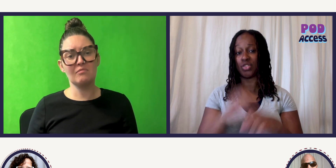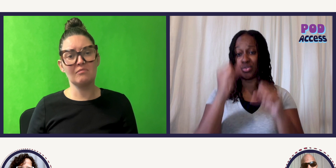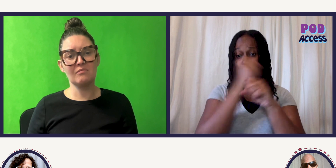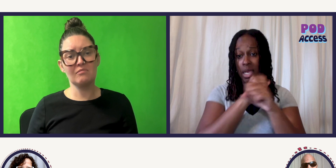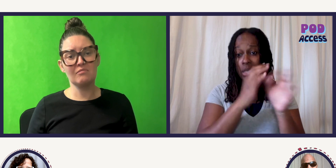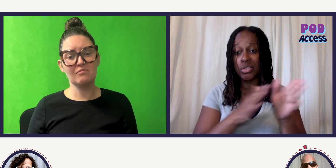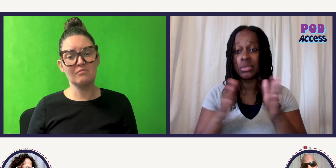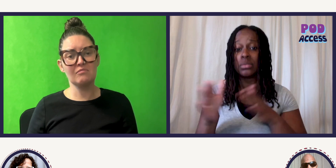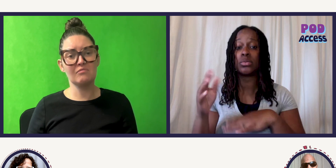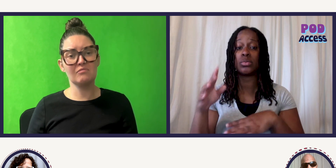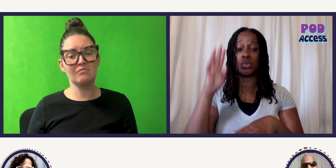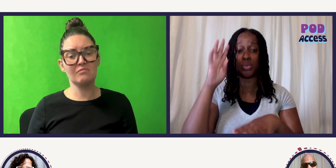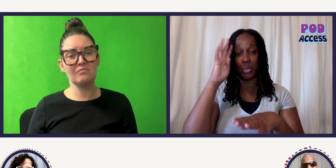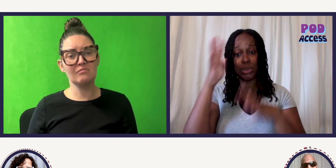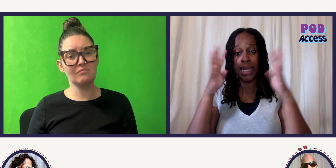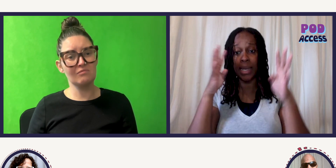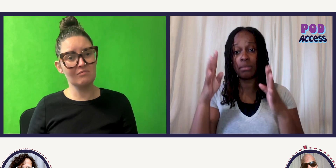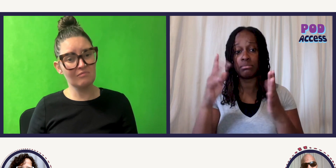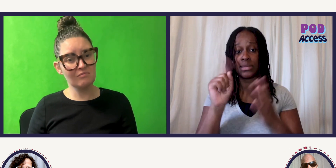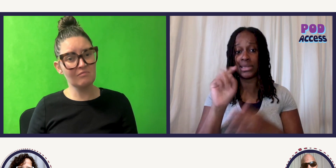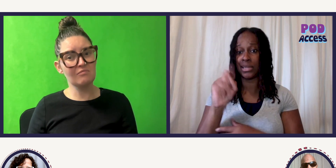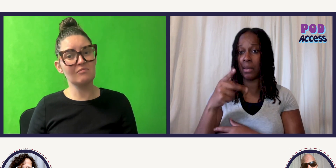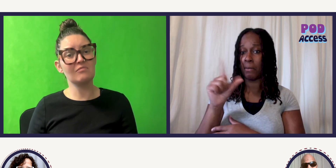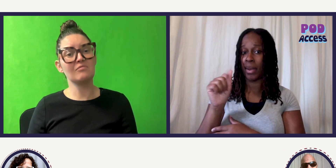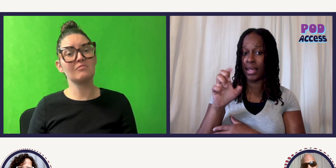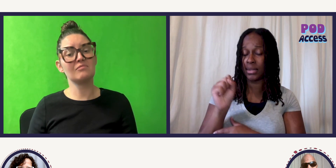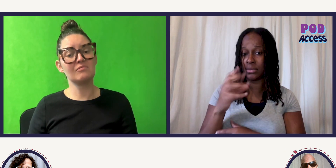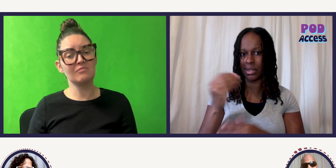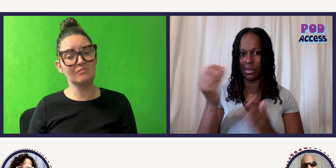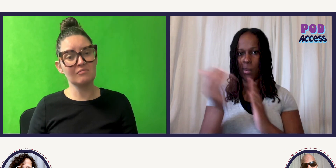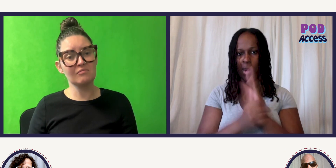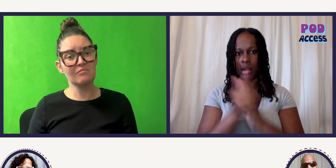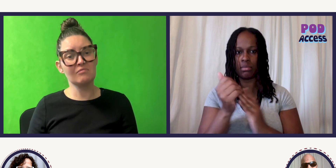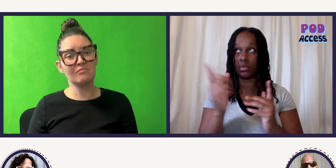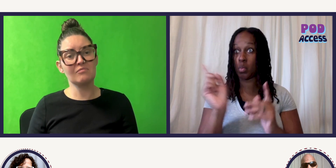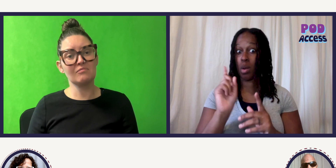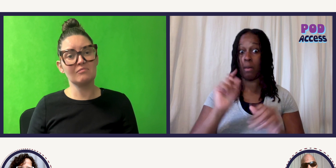Strategizing, creating templates, and automating where possible, that could be a real game changer.